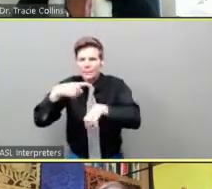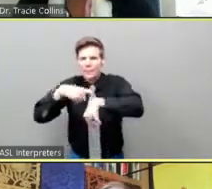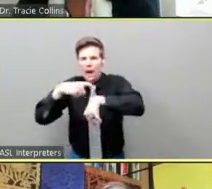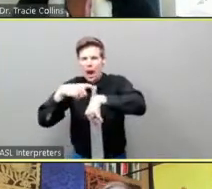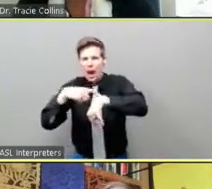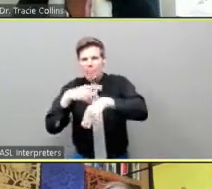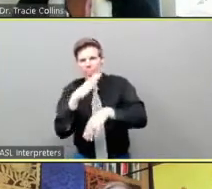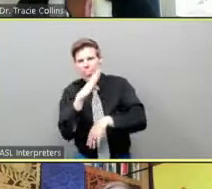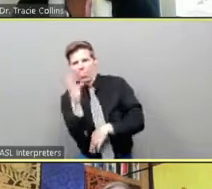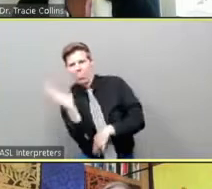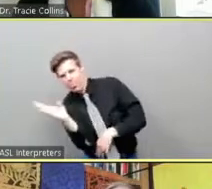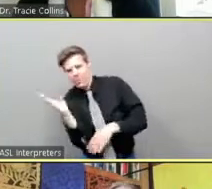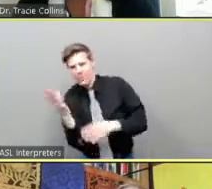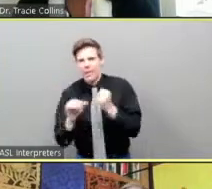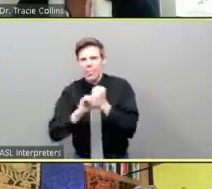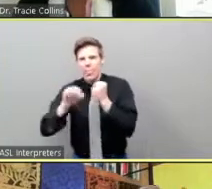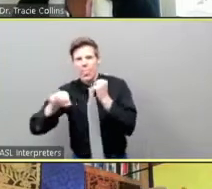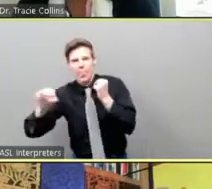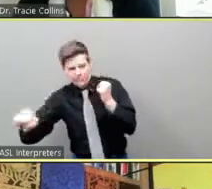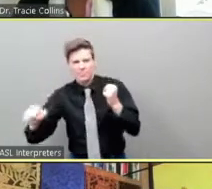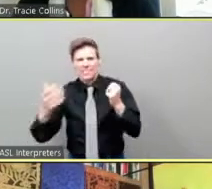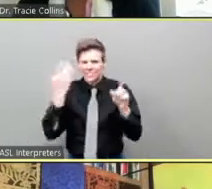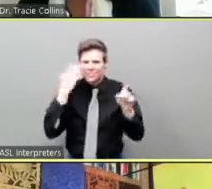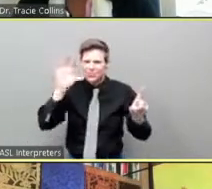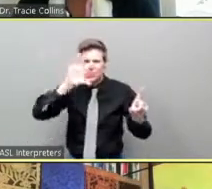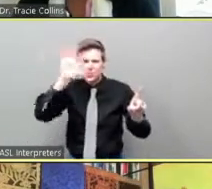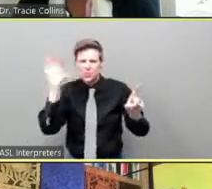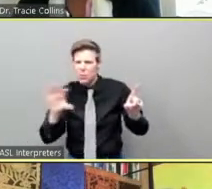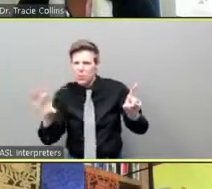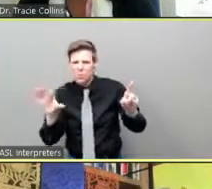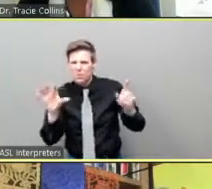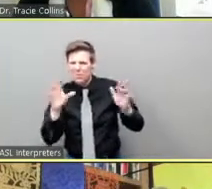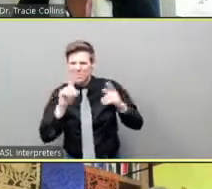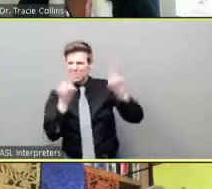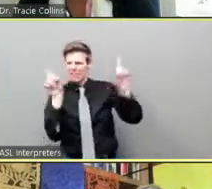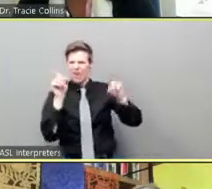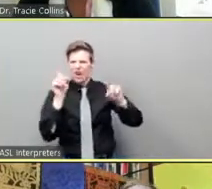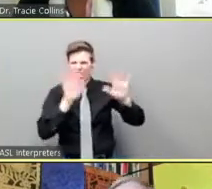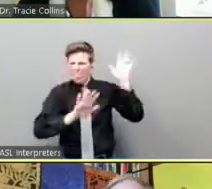figured that out, gave me time to put up my Cinco de Mayo decorations uh, for